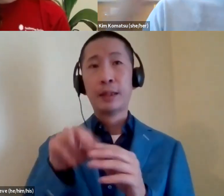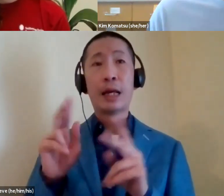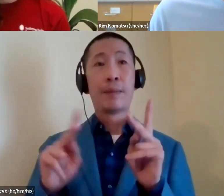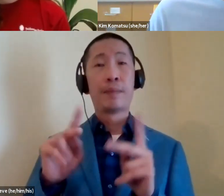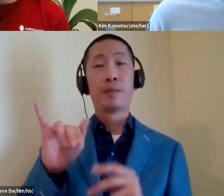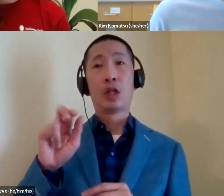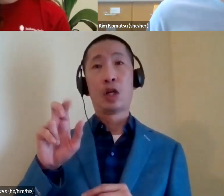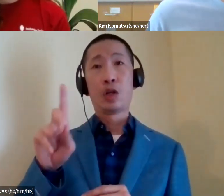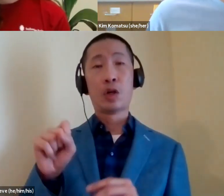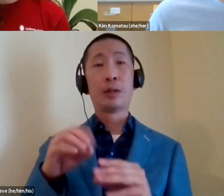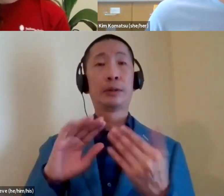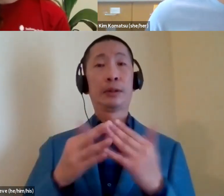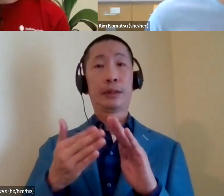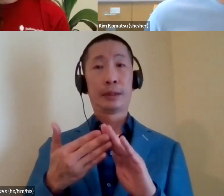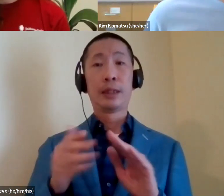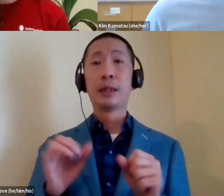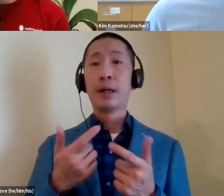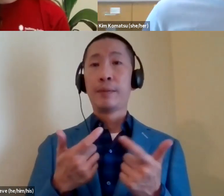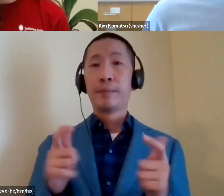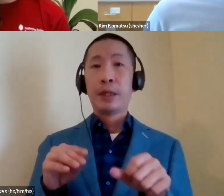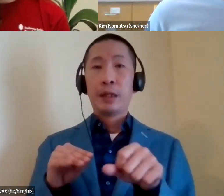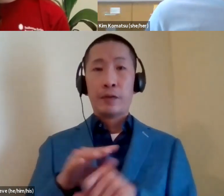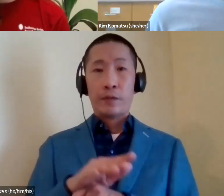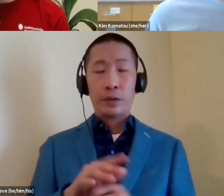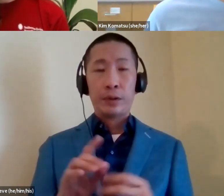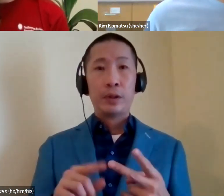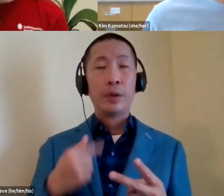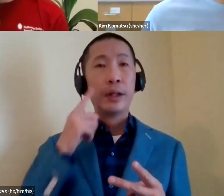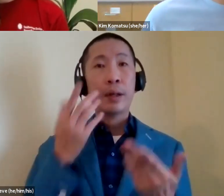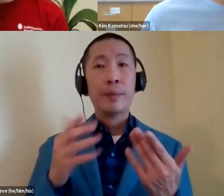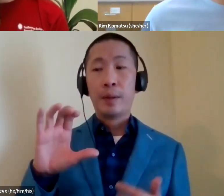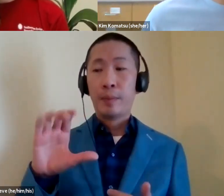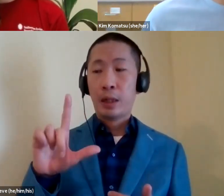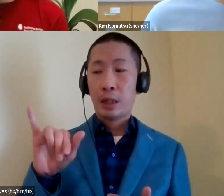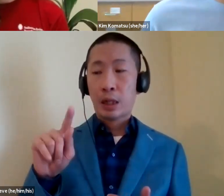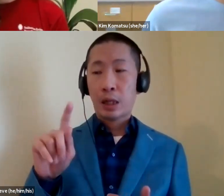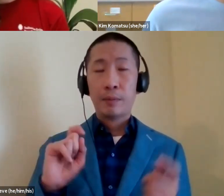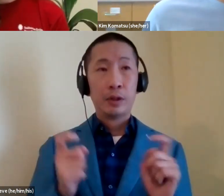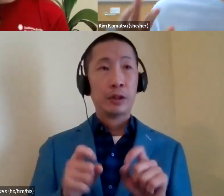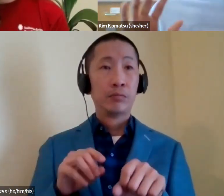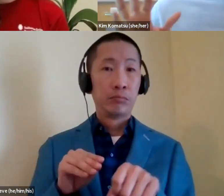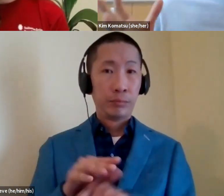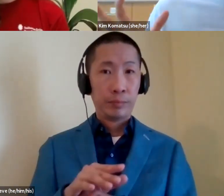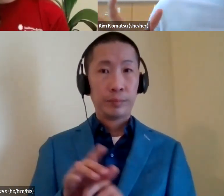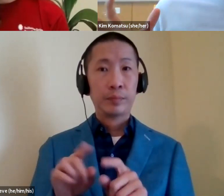Kim Komatsu (she/her): suburban areas could be a big player, we think potentially climate change could be a problem, so as we're seeing changing